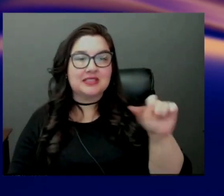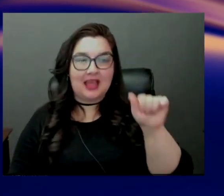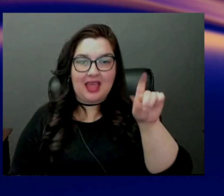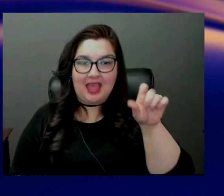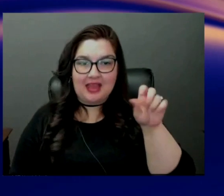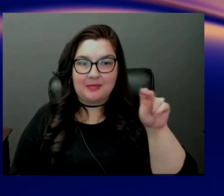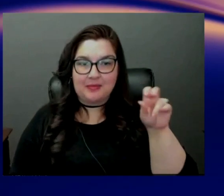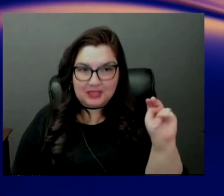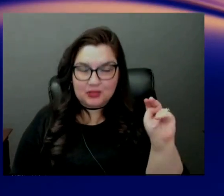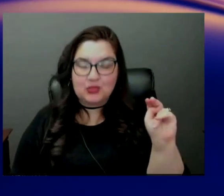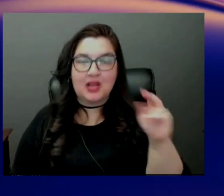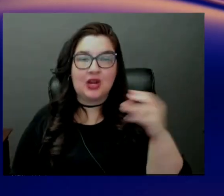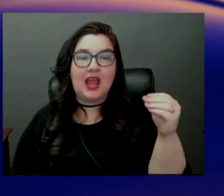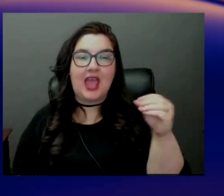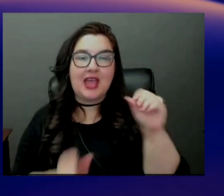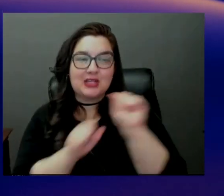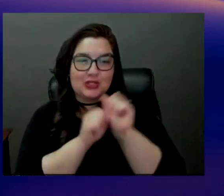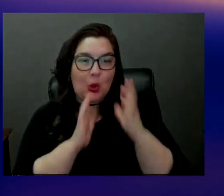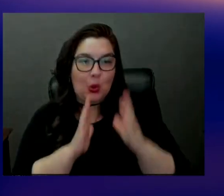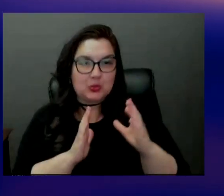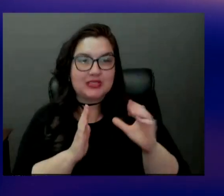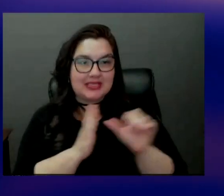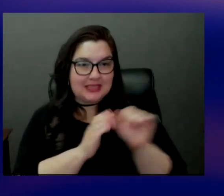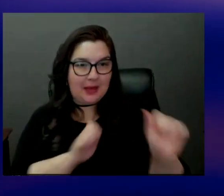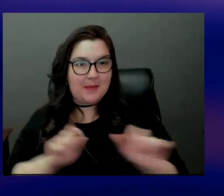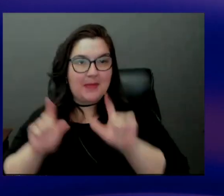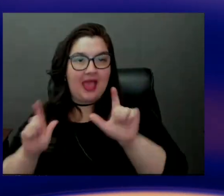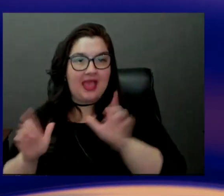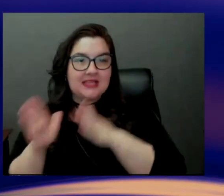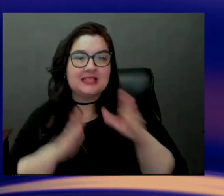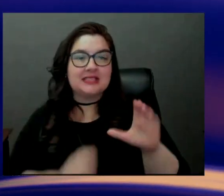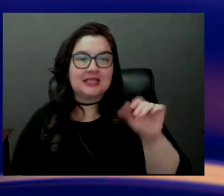and we have our AWS certified SysOps administrator associate exam guide.